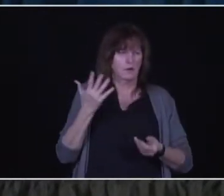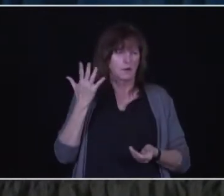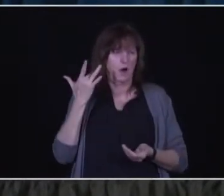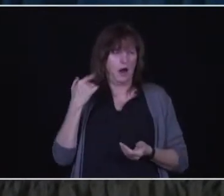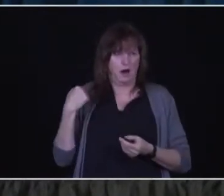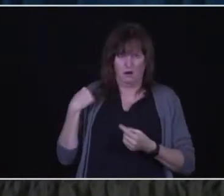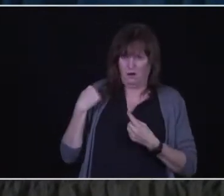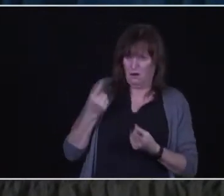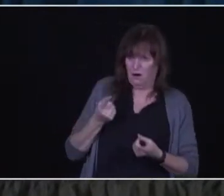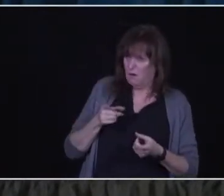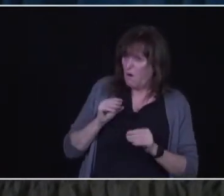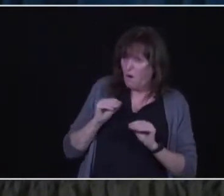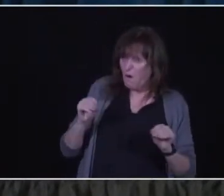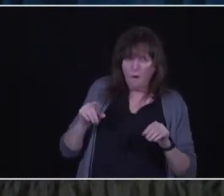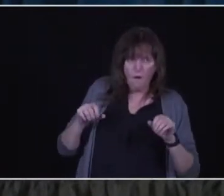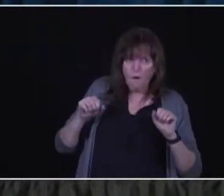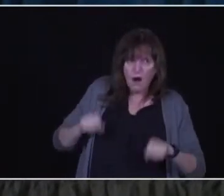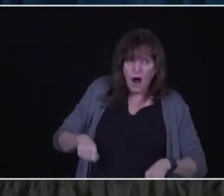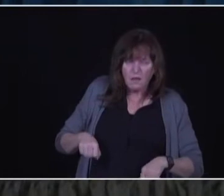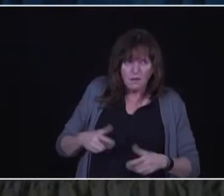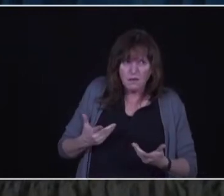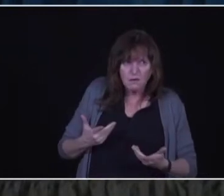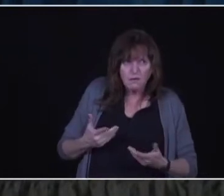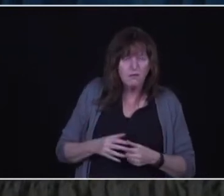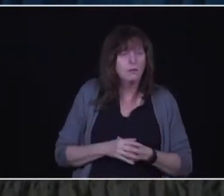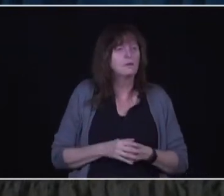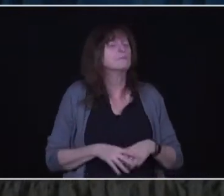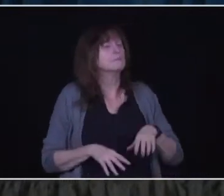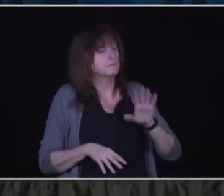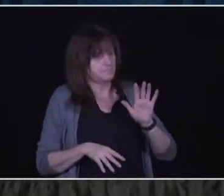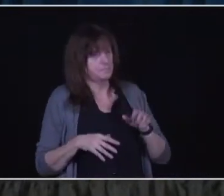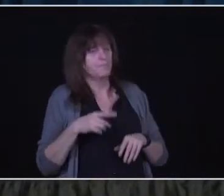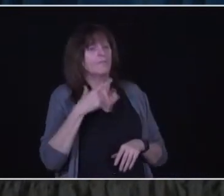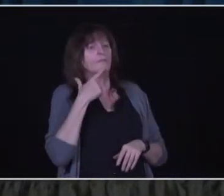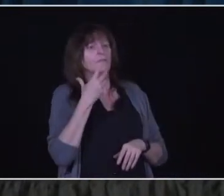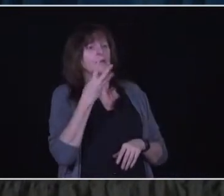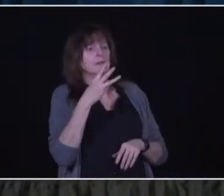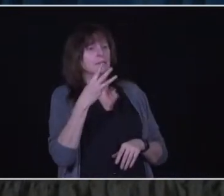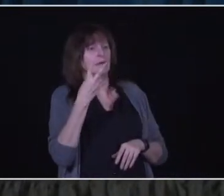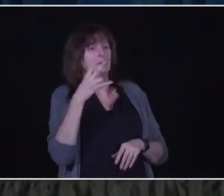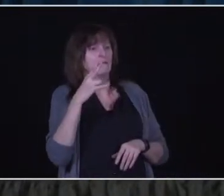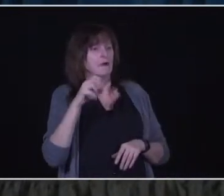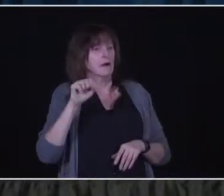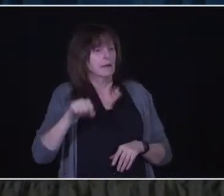Currently right now 16 and 17-year-olds can give consent, so what we are looking to do is to